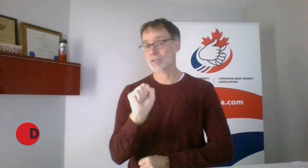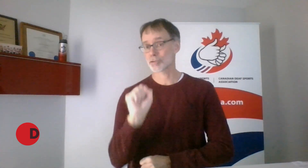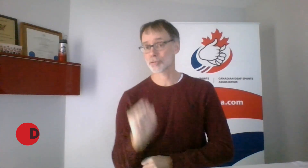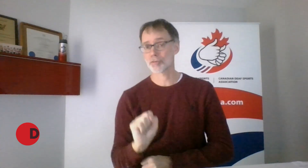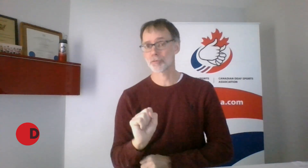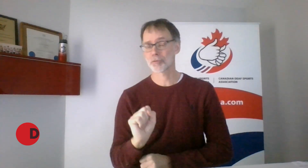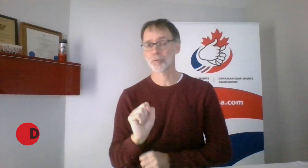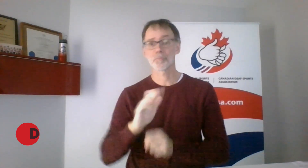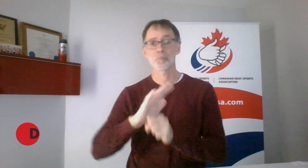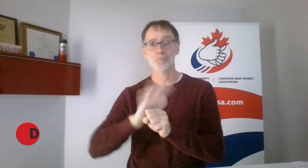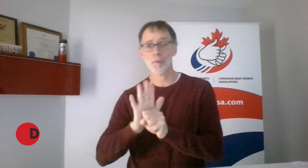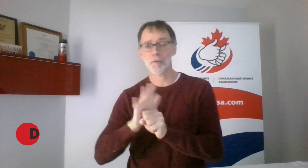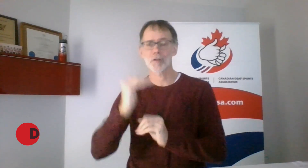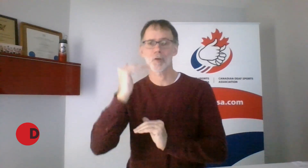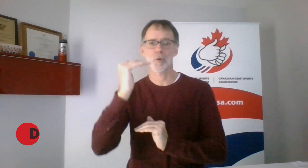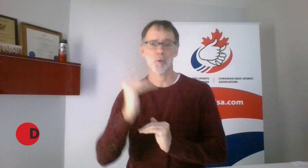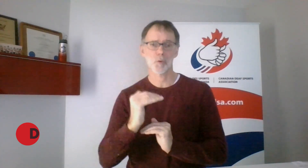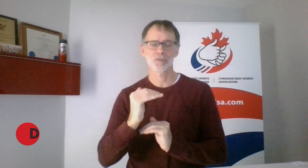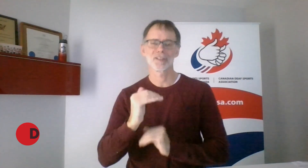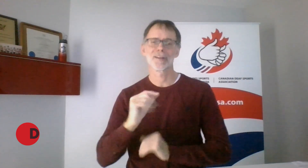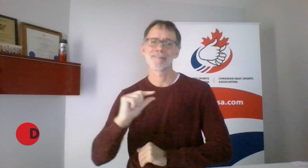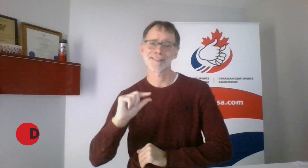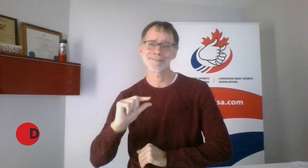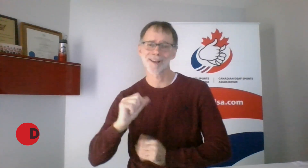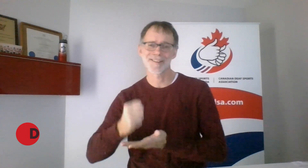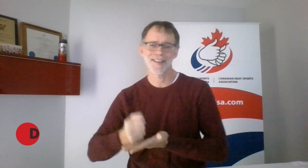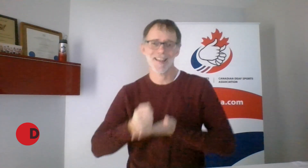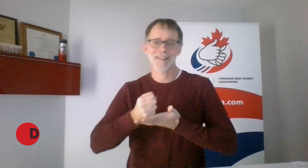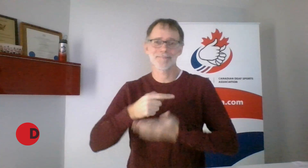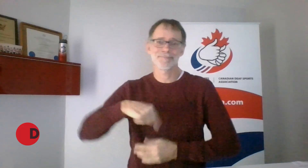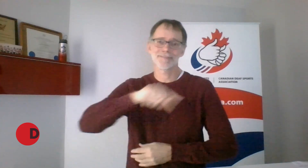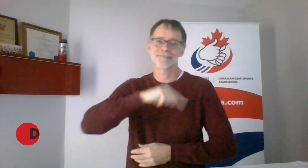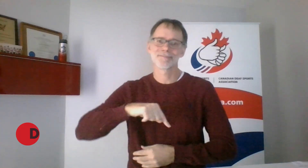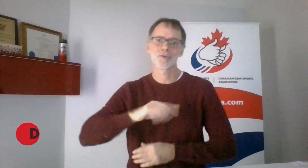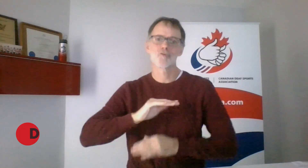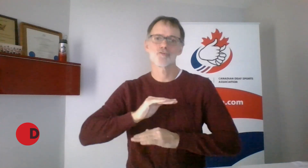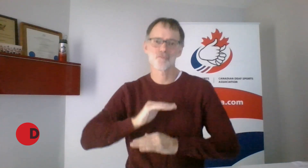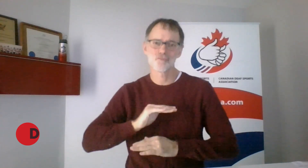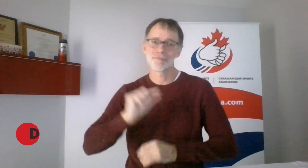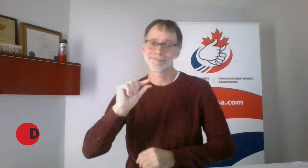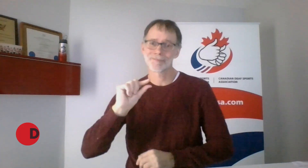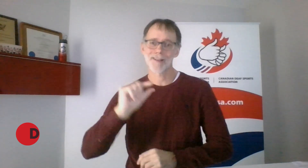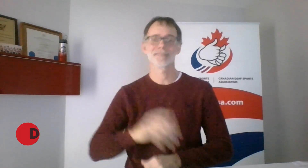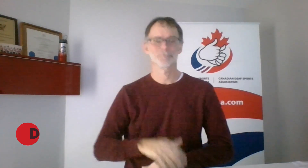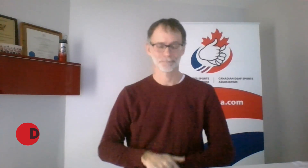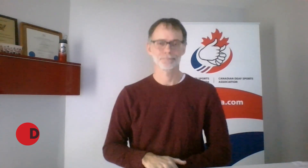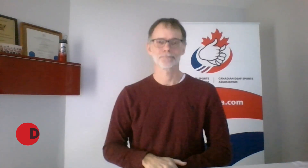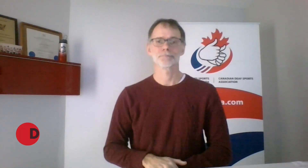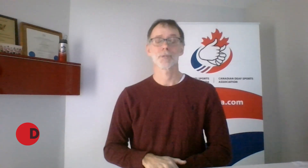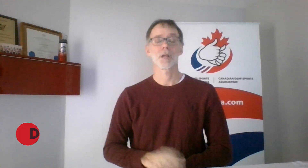have been low in southern Brazil. It’s a small relief for us.